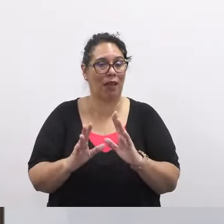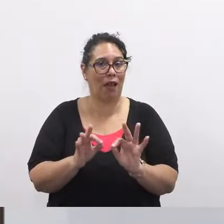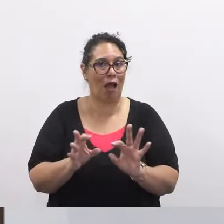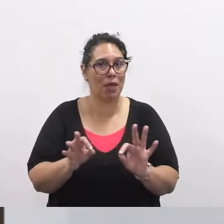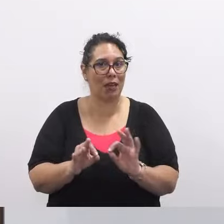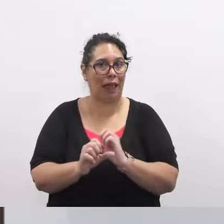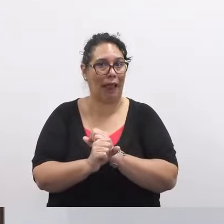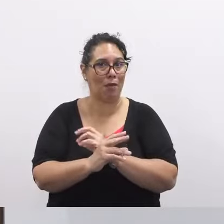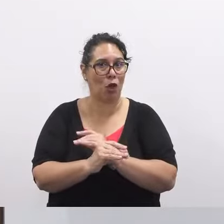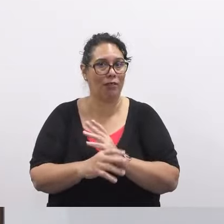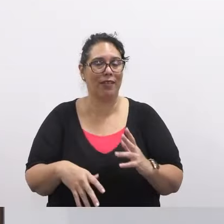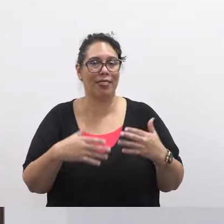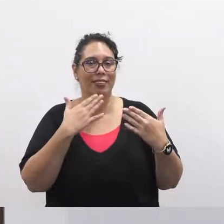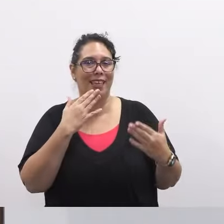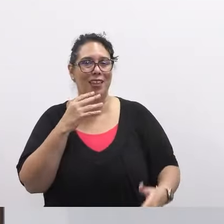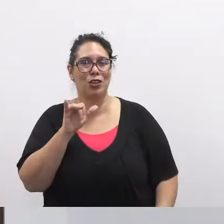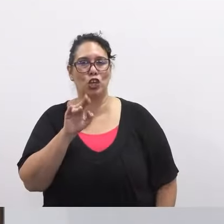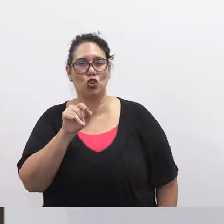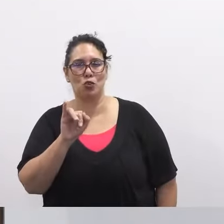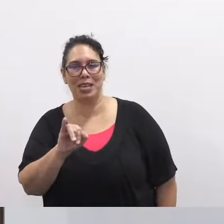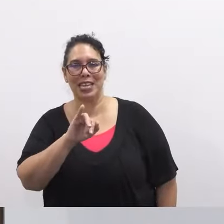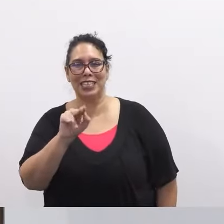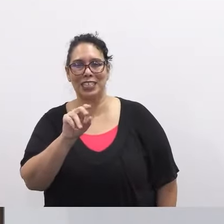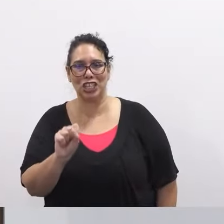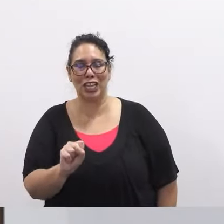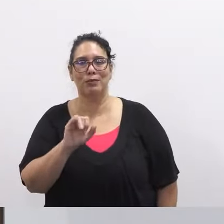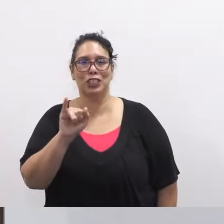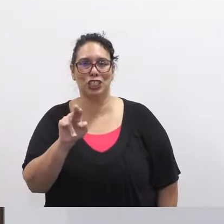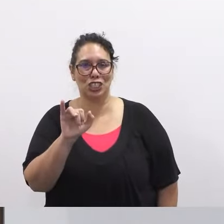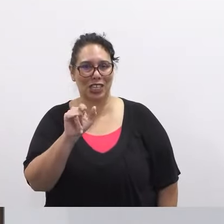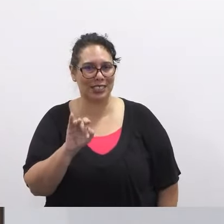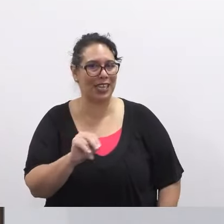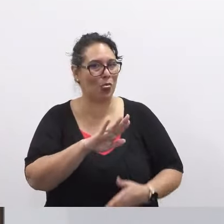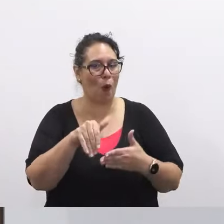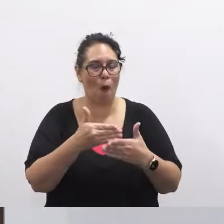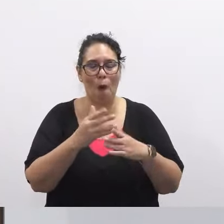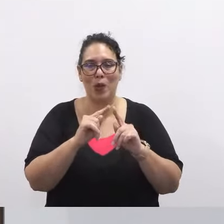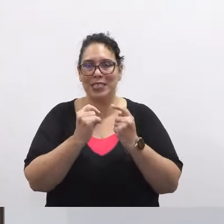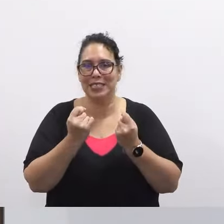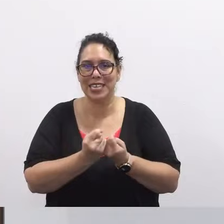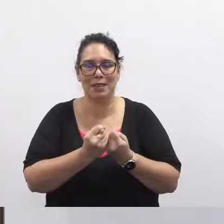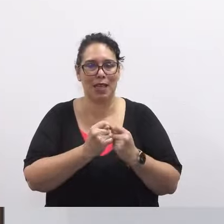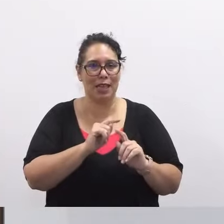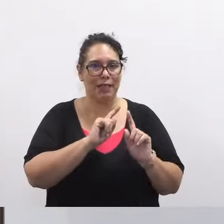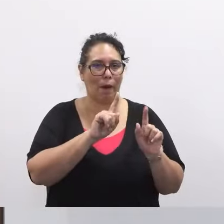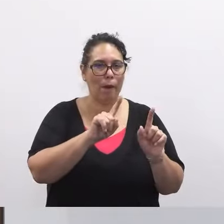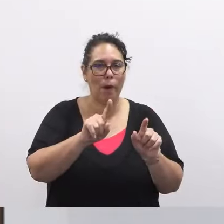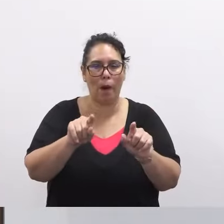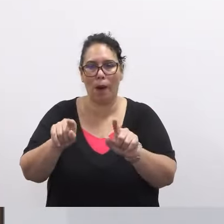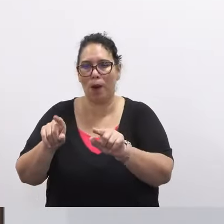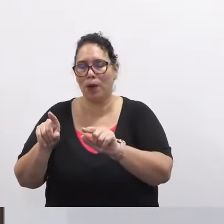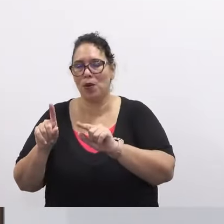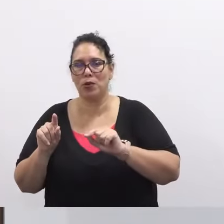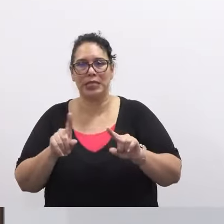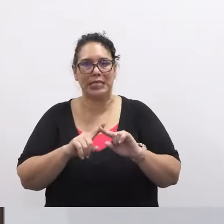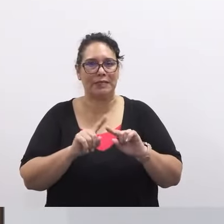Thank you, Yumi, Justin James, and the whole team that's been out at the different events and meetings.